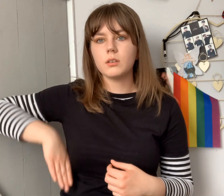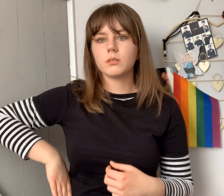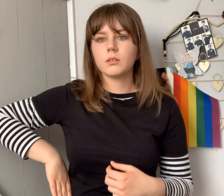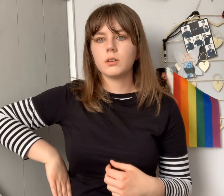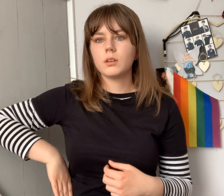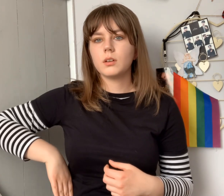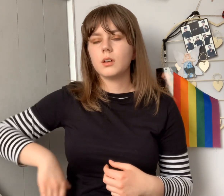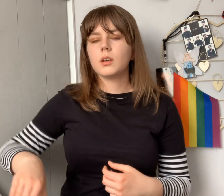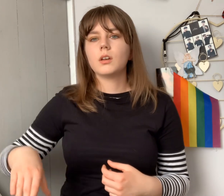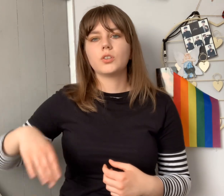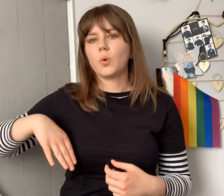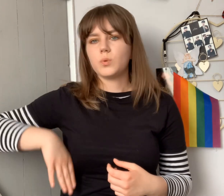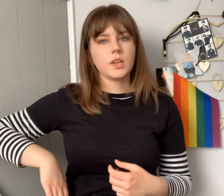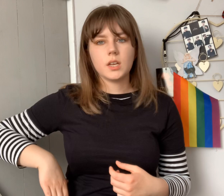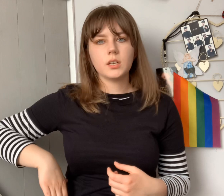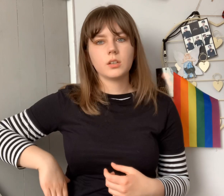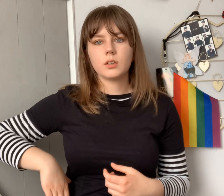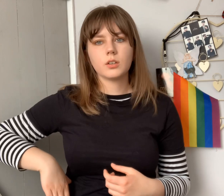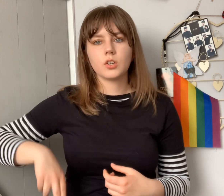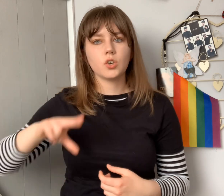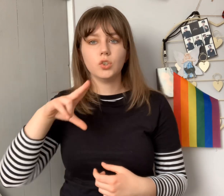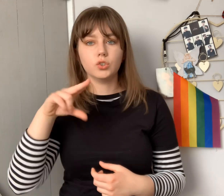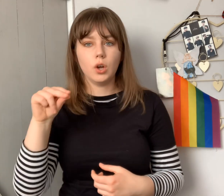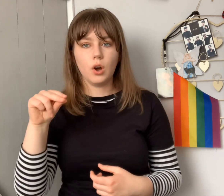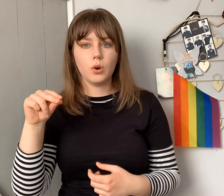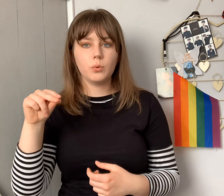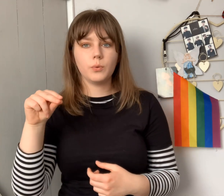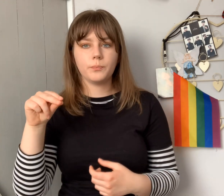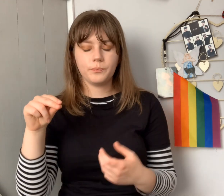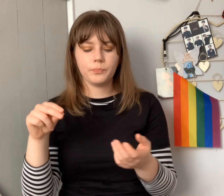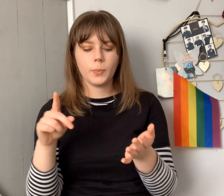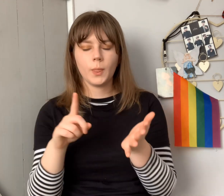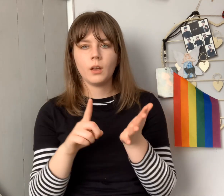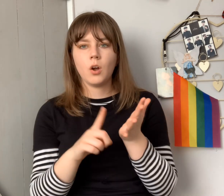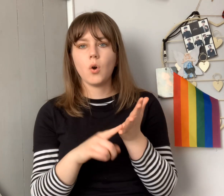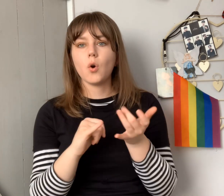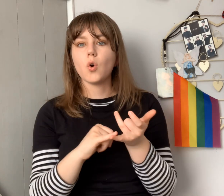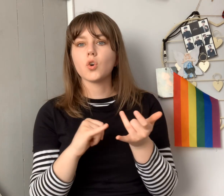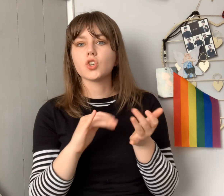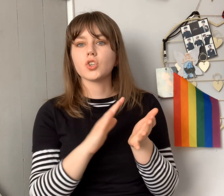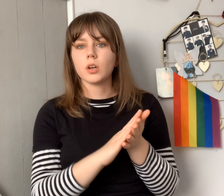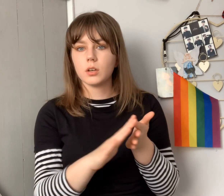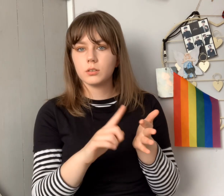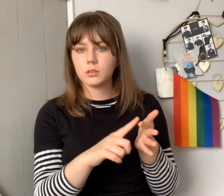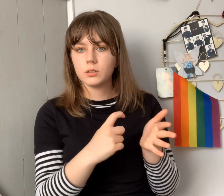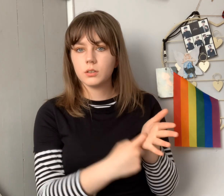"Don't need no Usher"